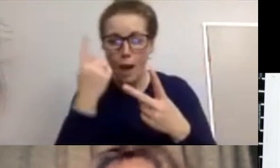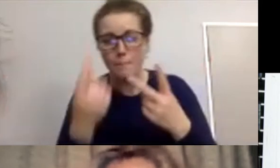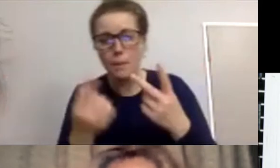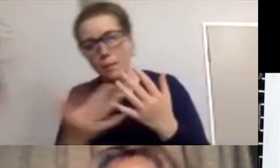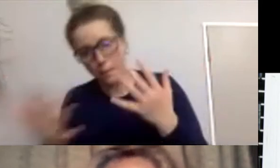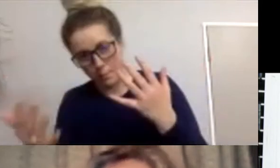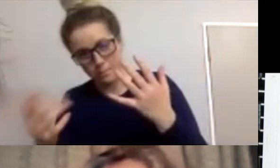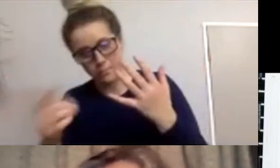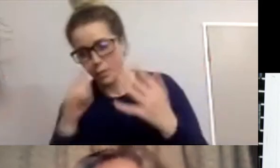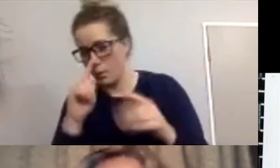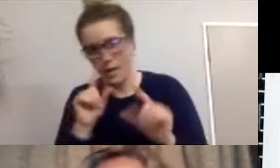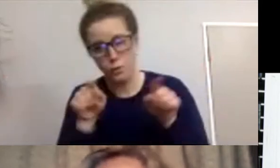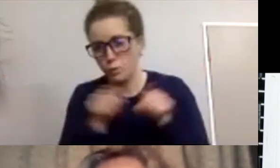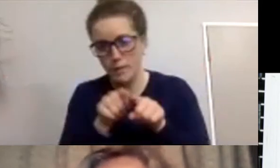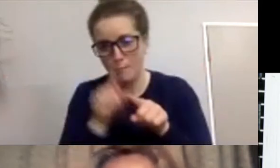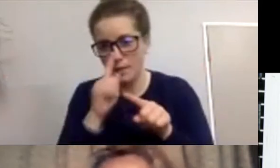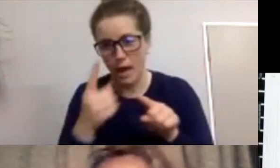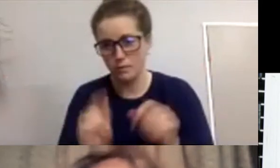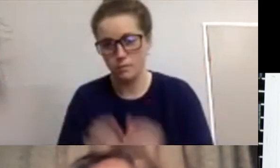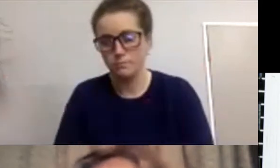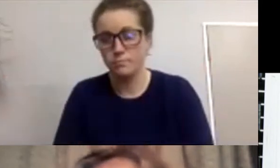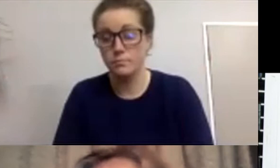we can't have the stage but how can we do it anyway?